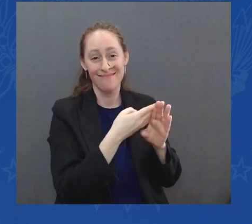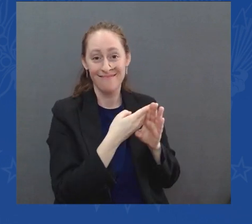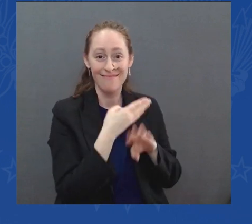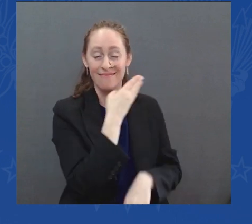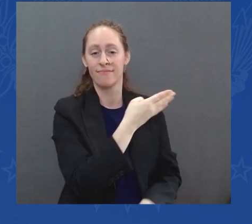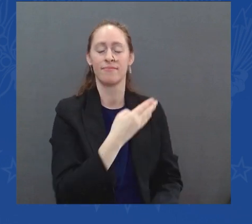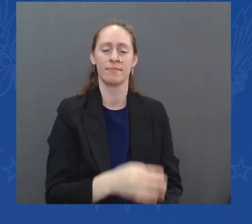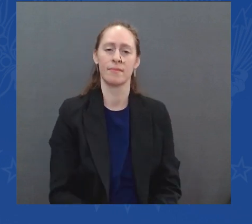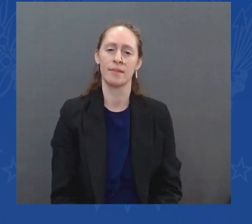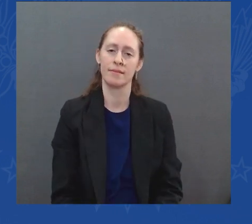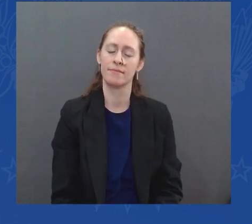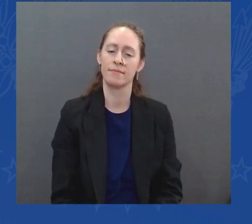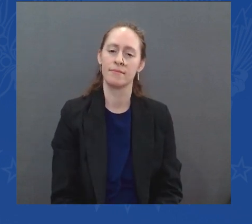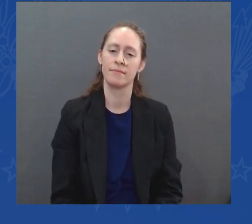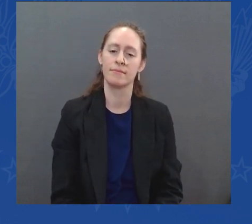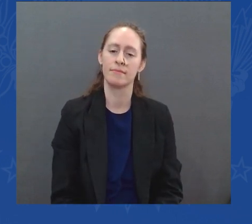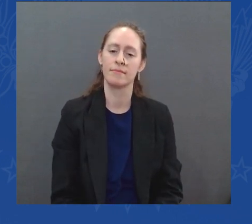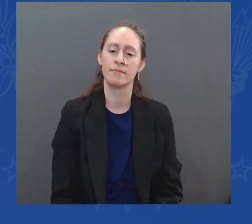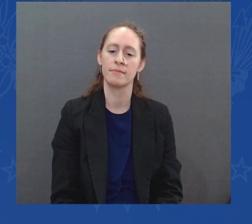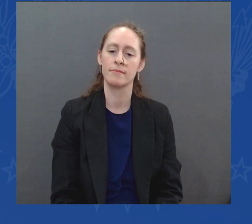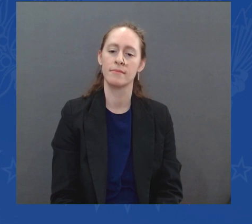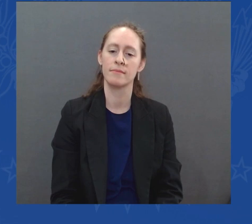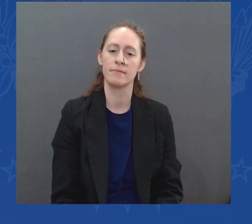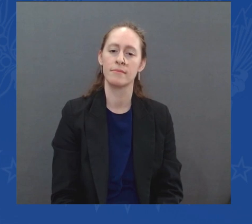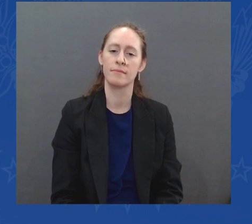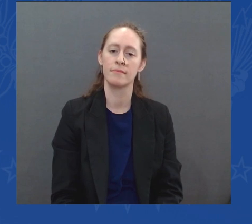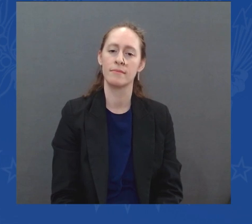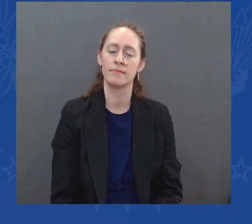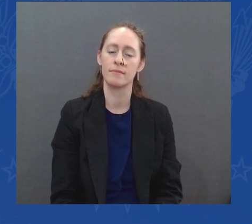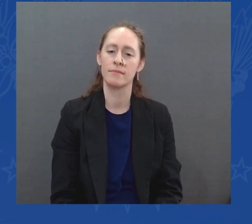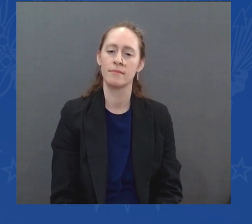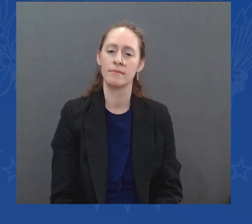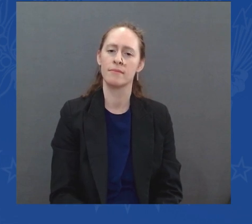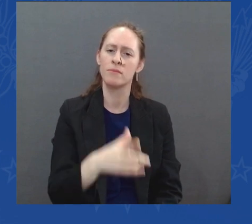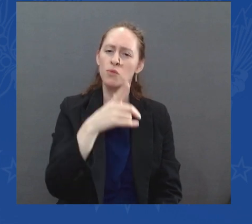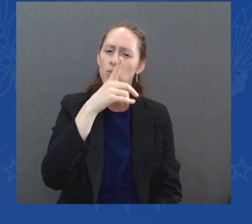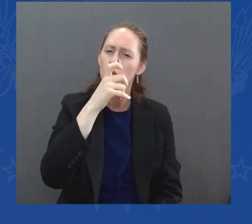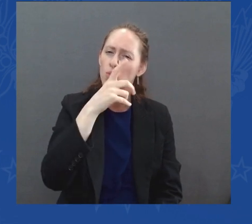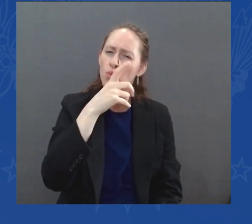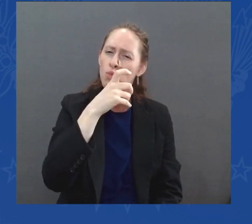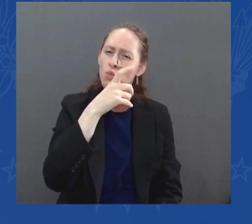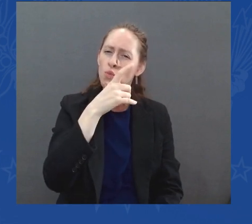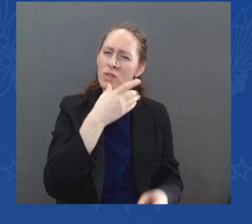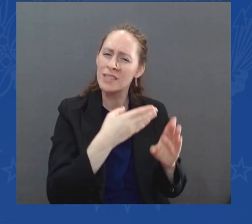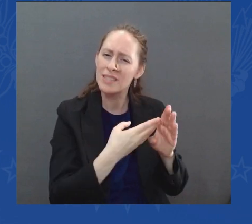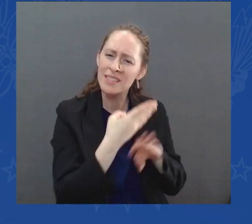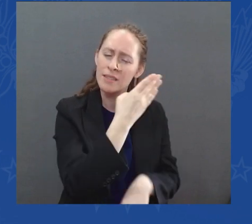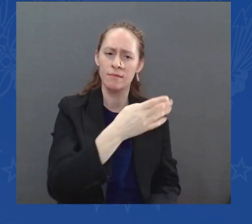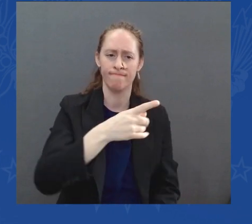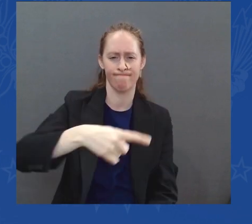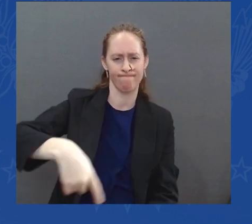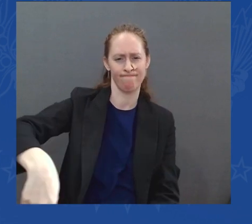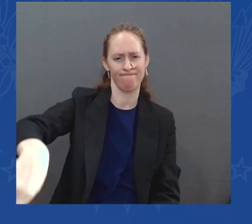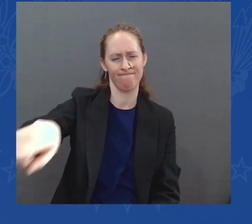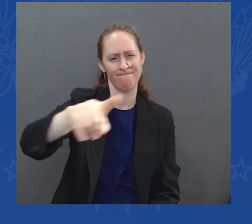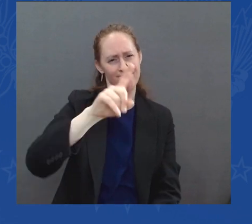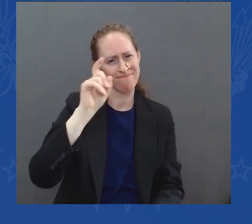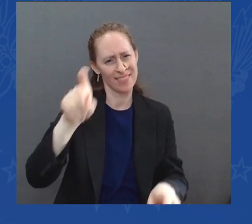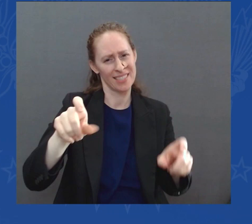who understood that our past must not and cannot be forgotten, that the truth must be spoken